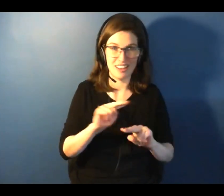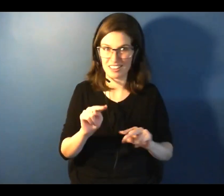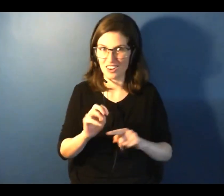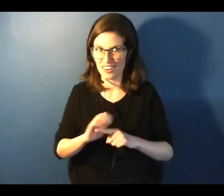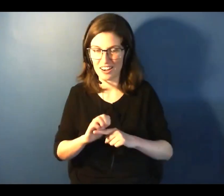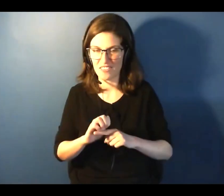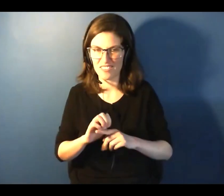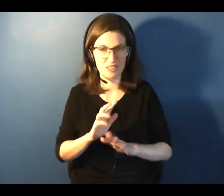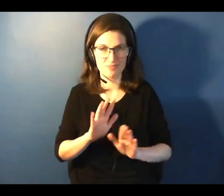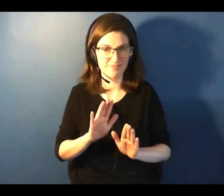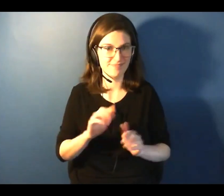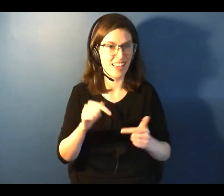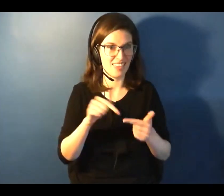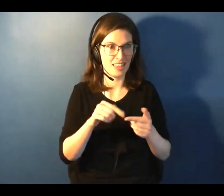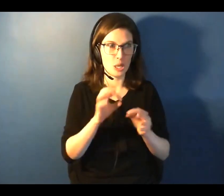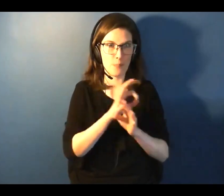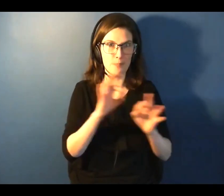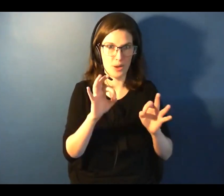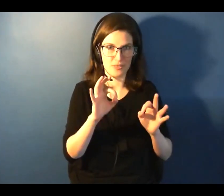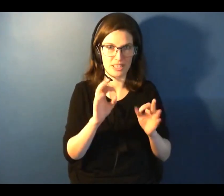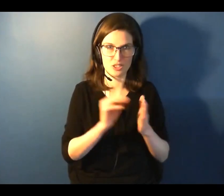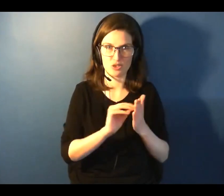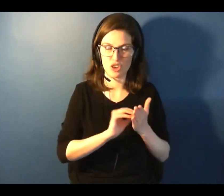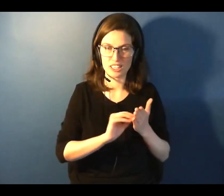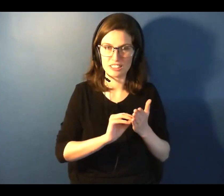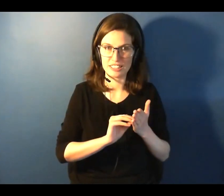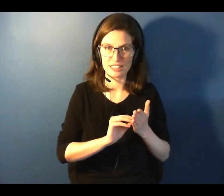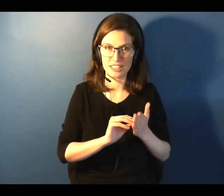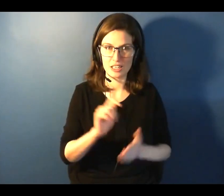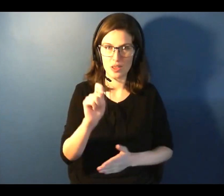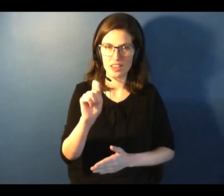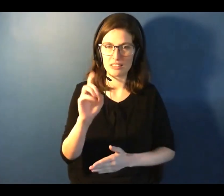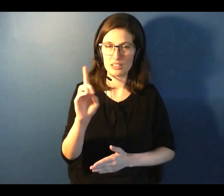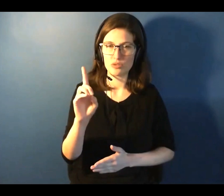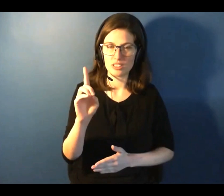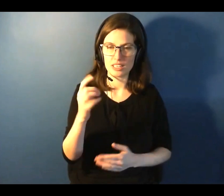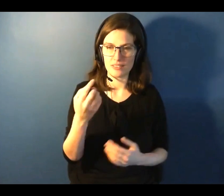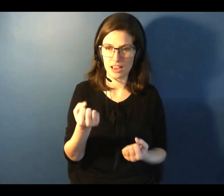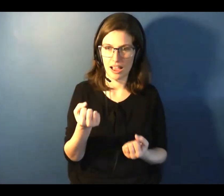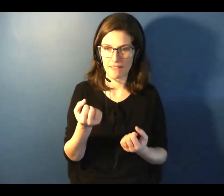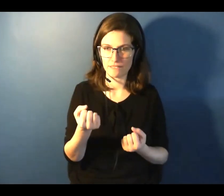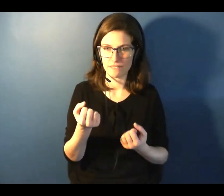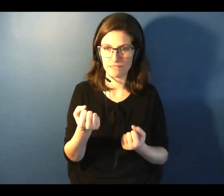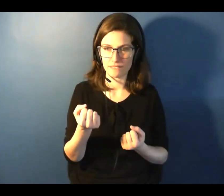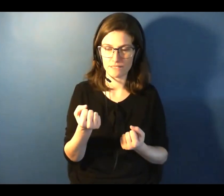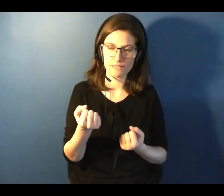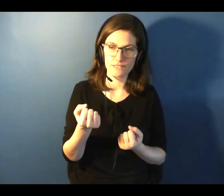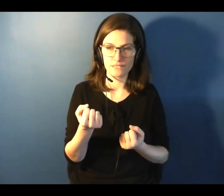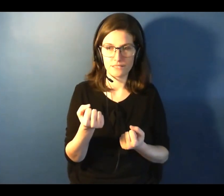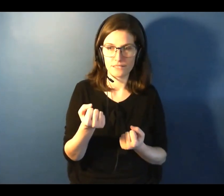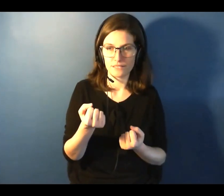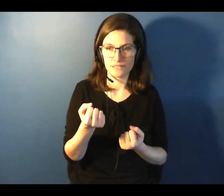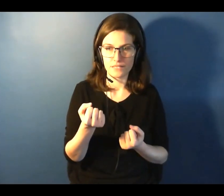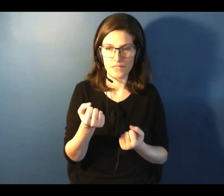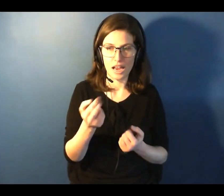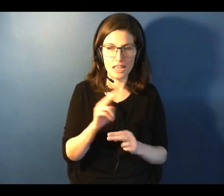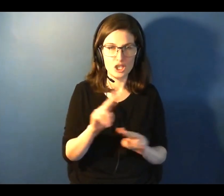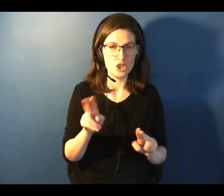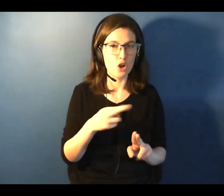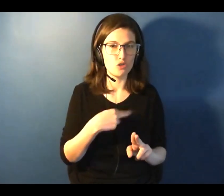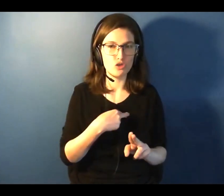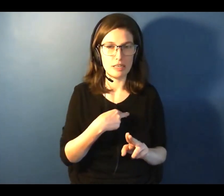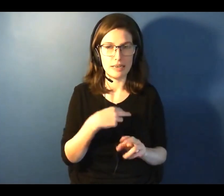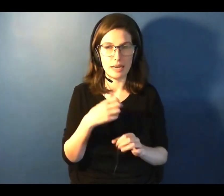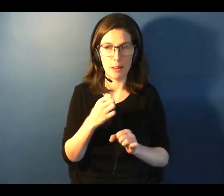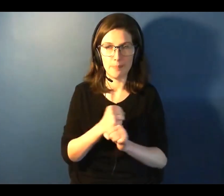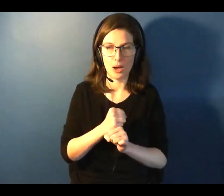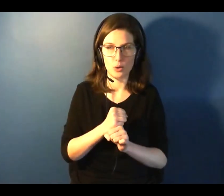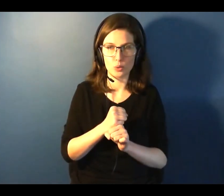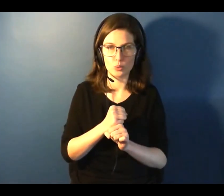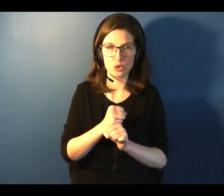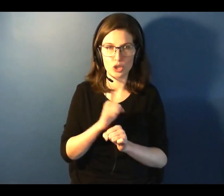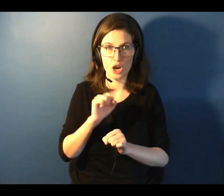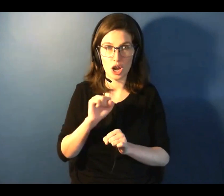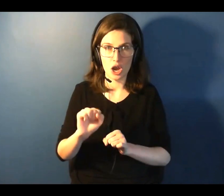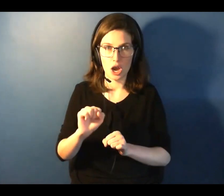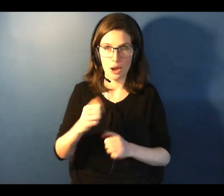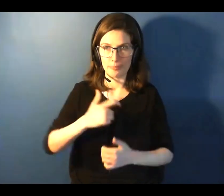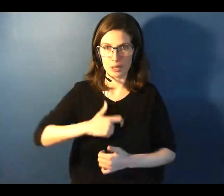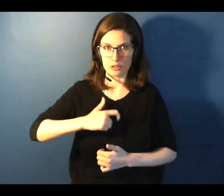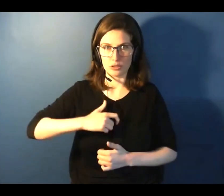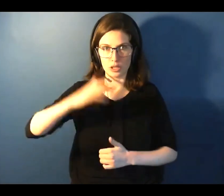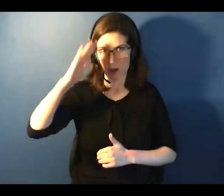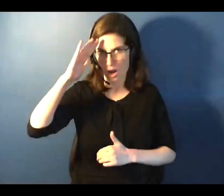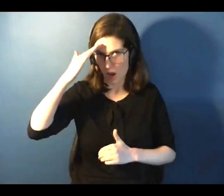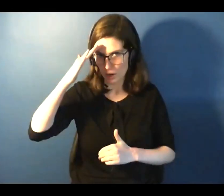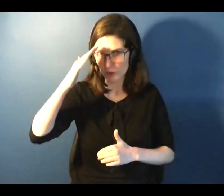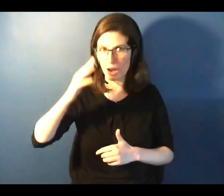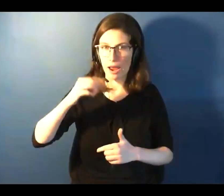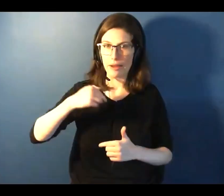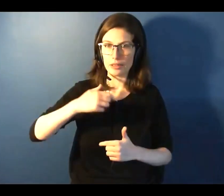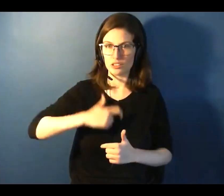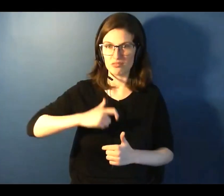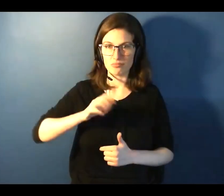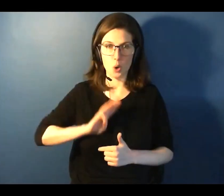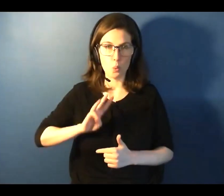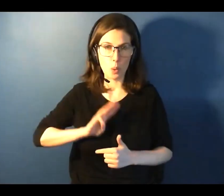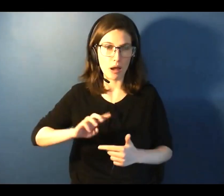think Deevy does that has, I think, very little to do with being Irish, or female, or Deaf, but